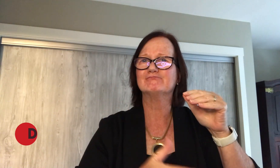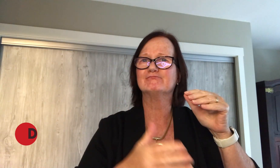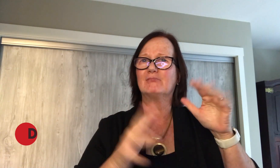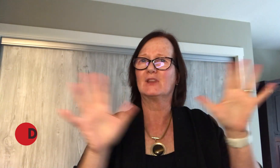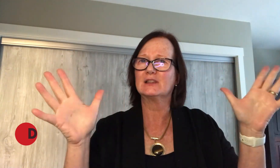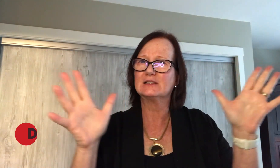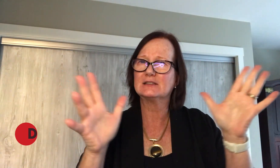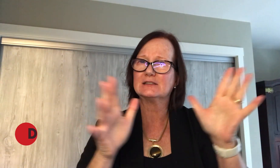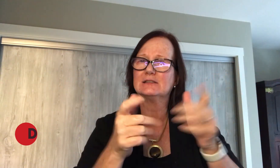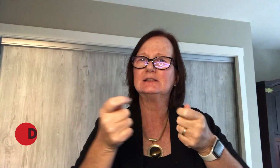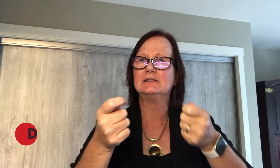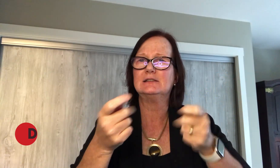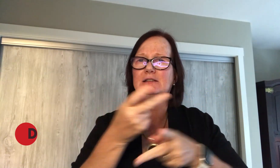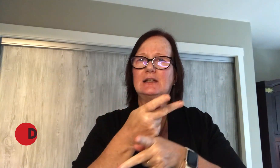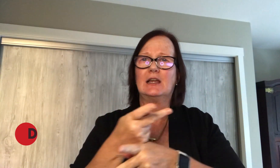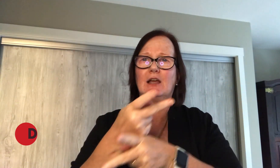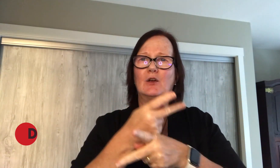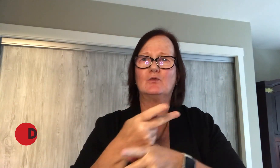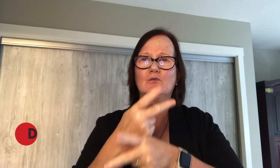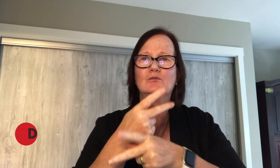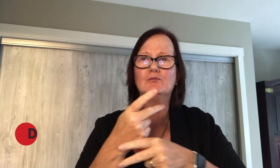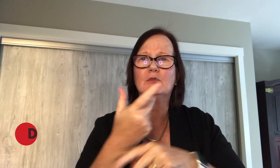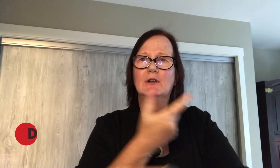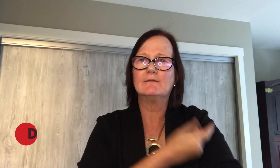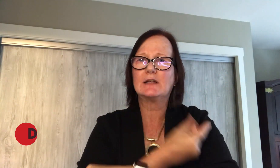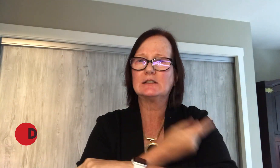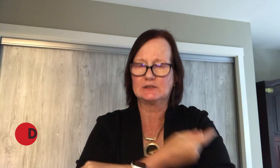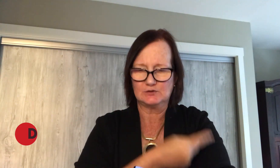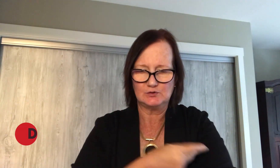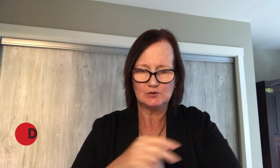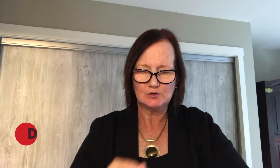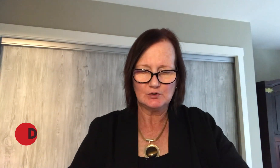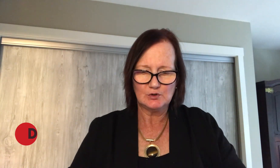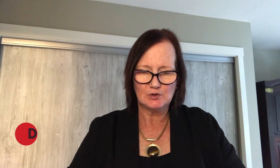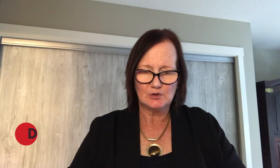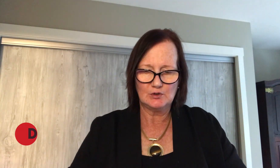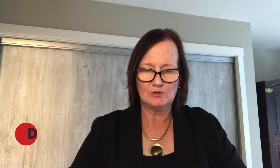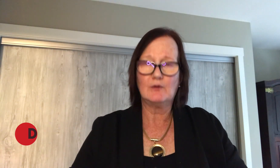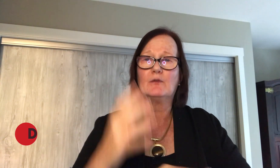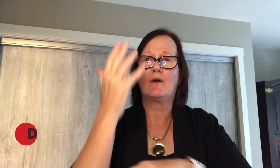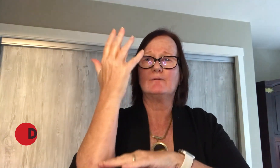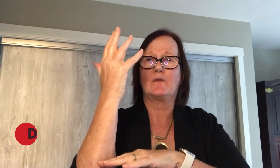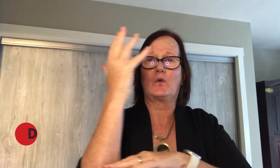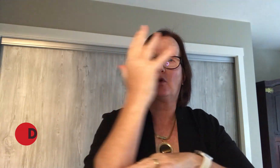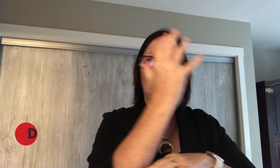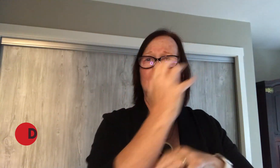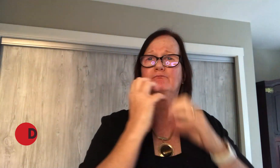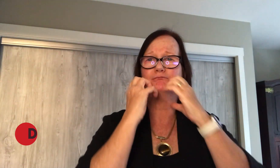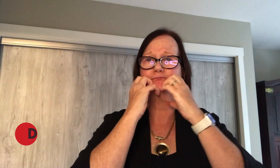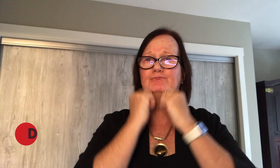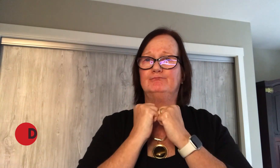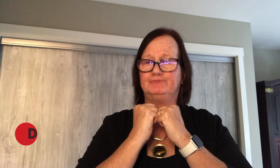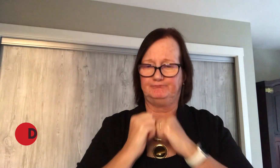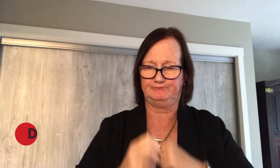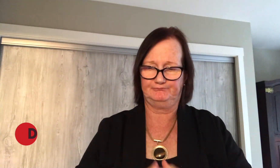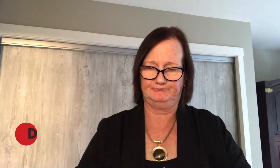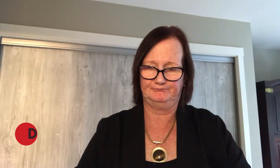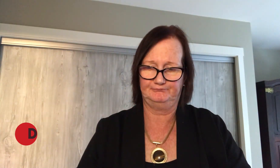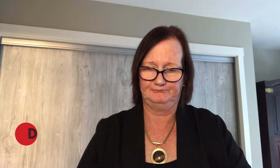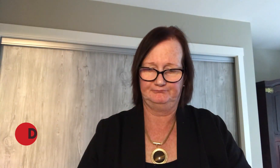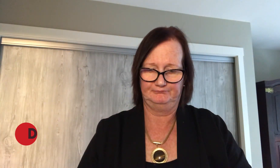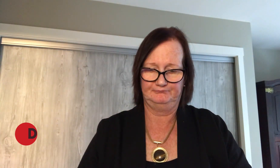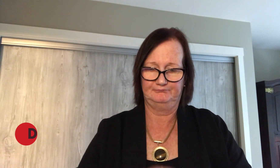and vaccinations and caring for the forests.